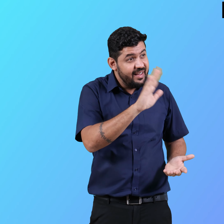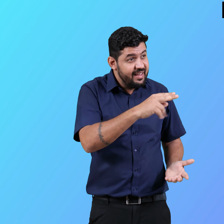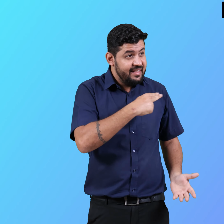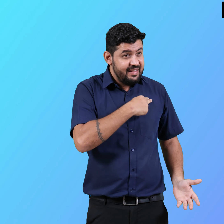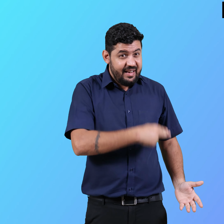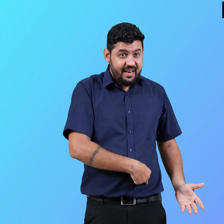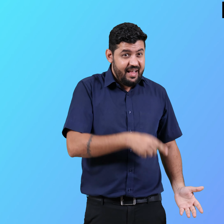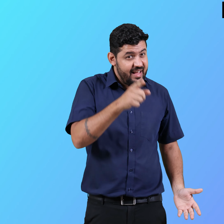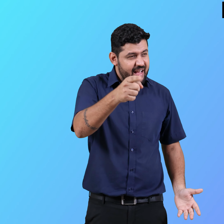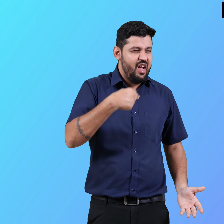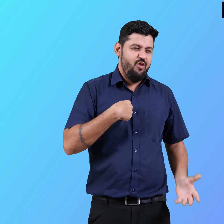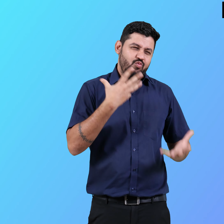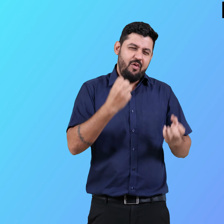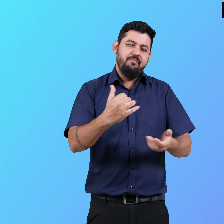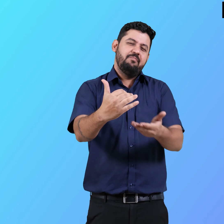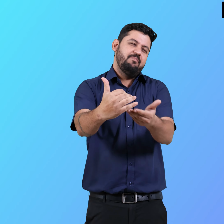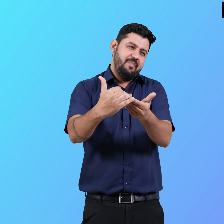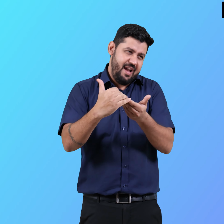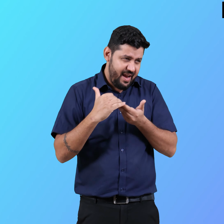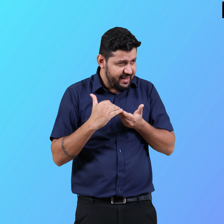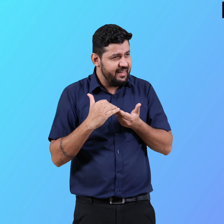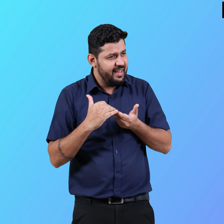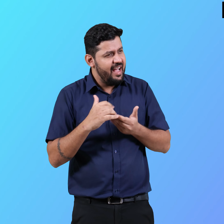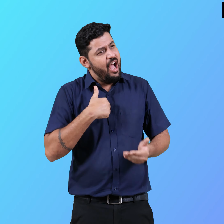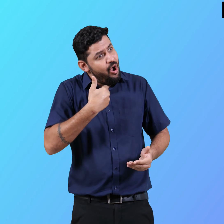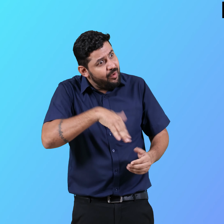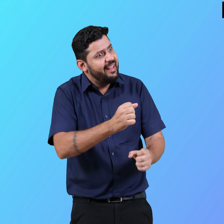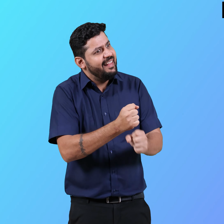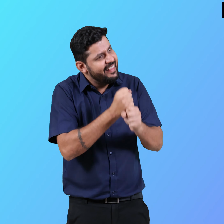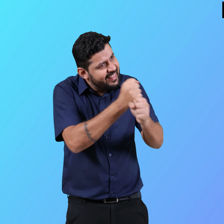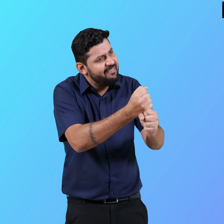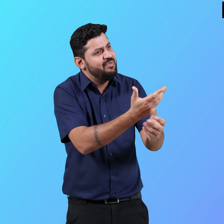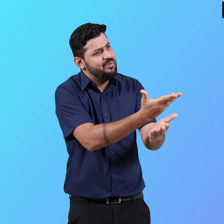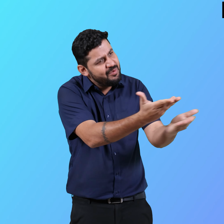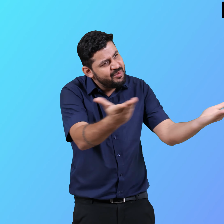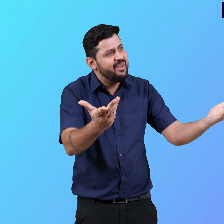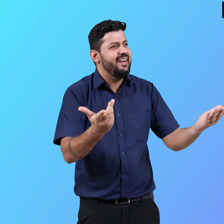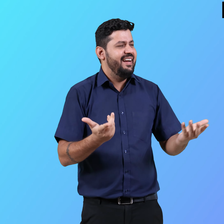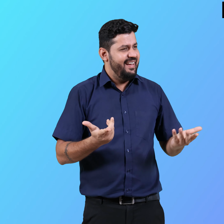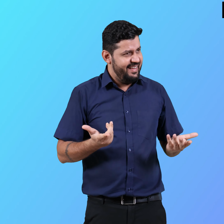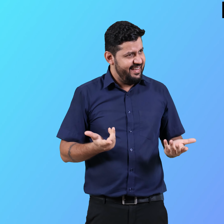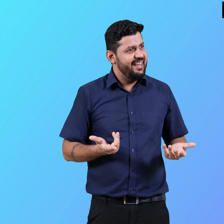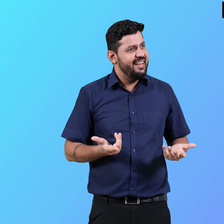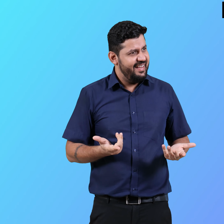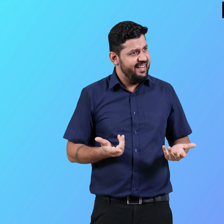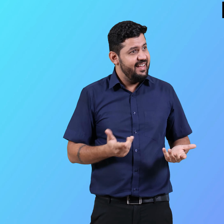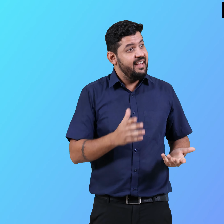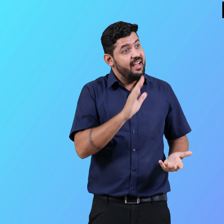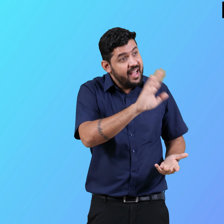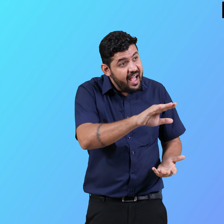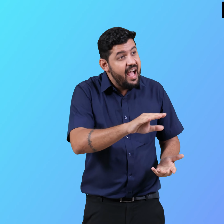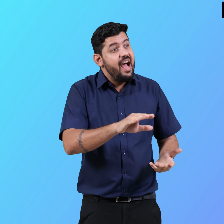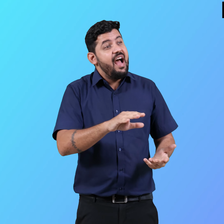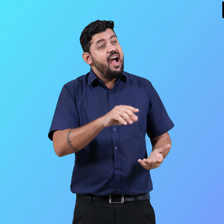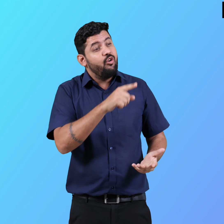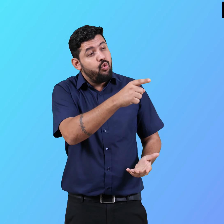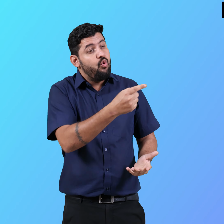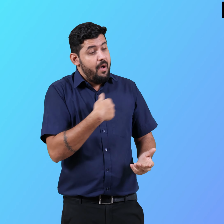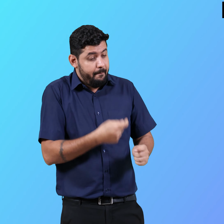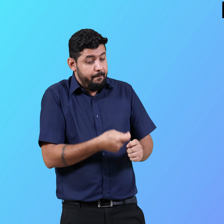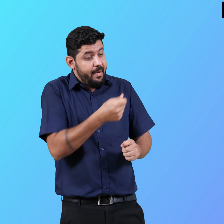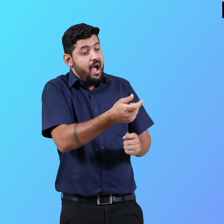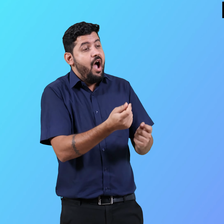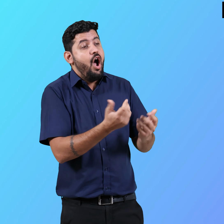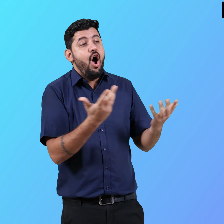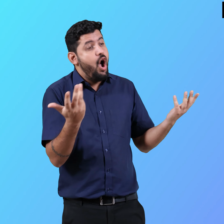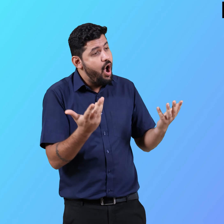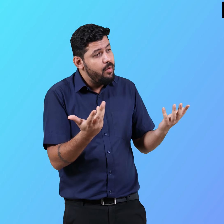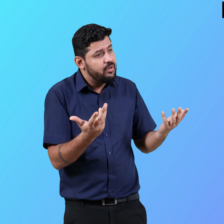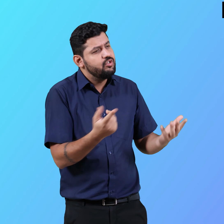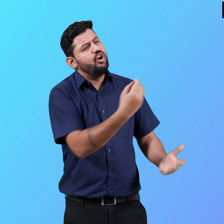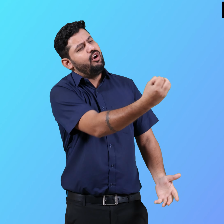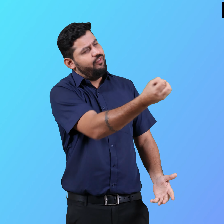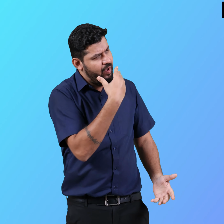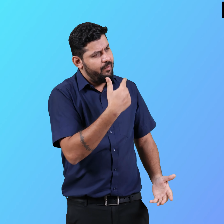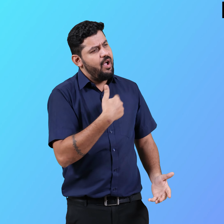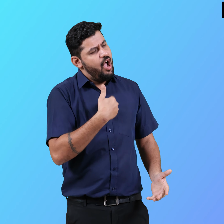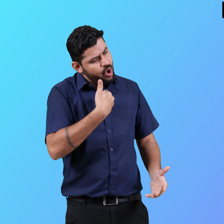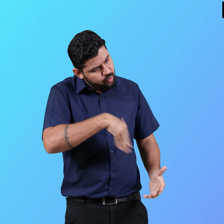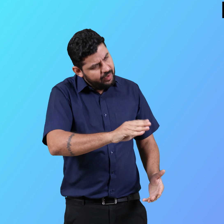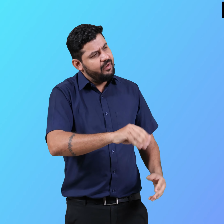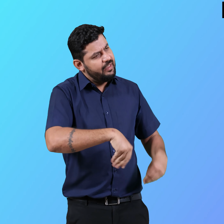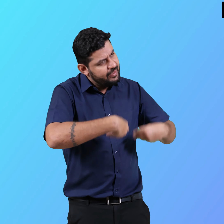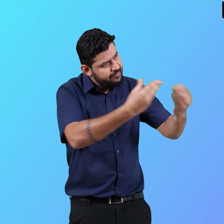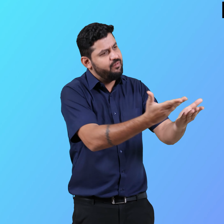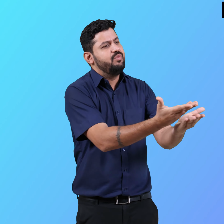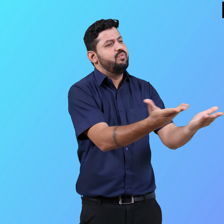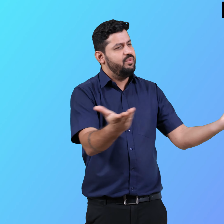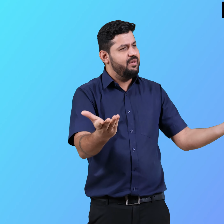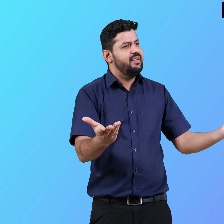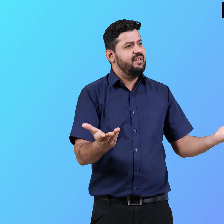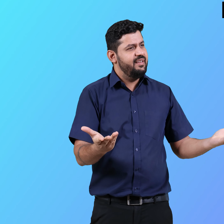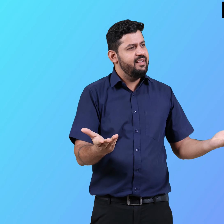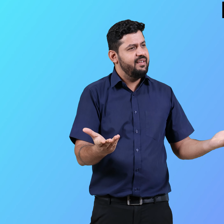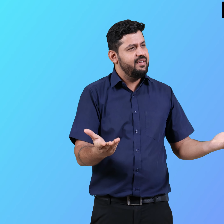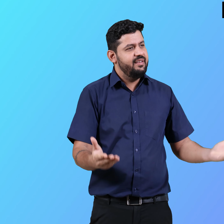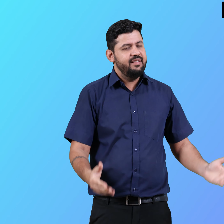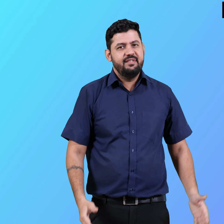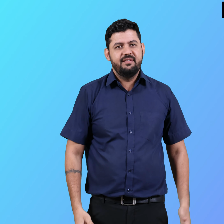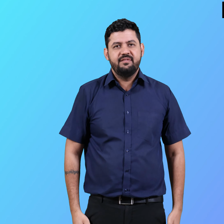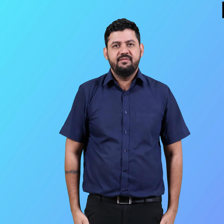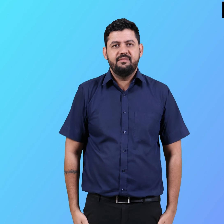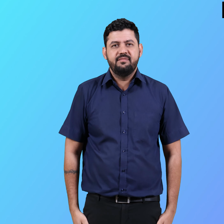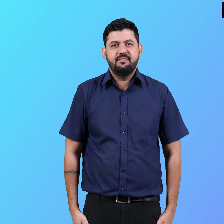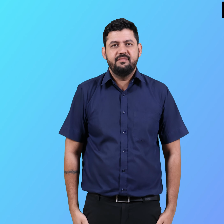I will pay you whatever price you set for the bride. I will bring you any gift you want, if you will allow me to marry Dinah.”